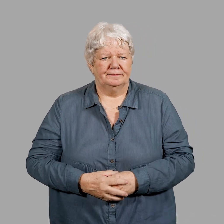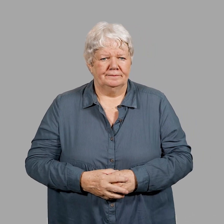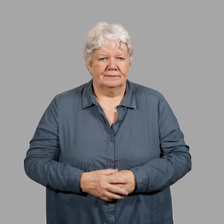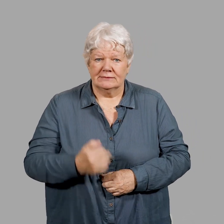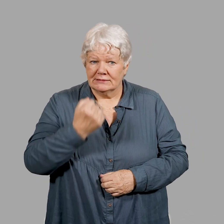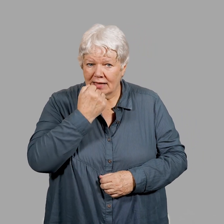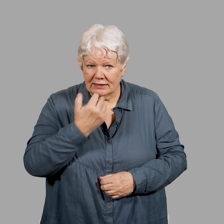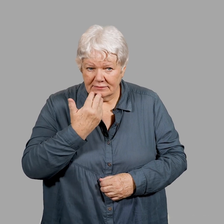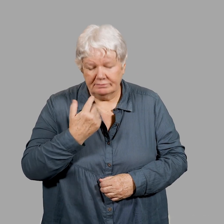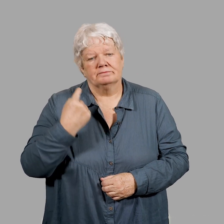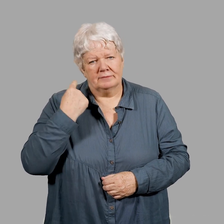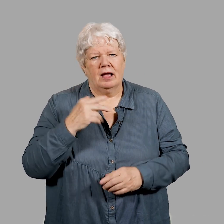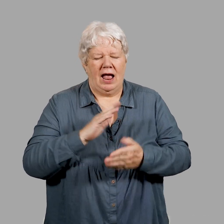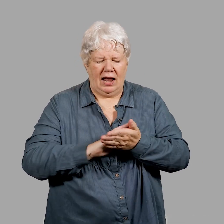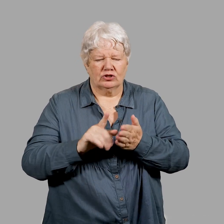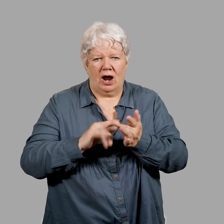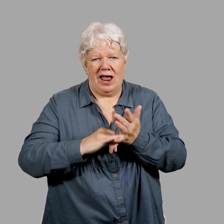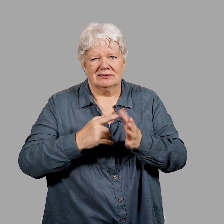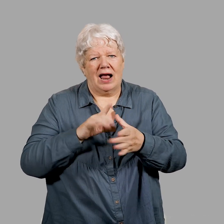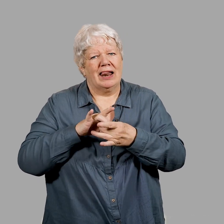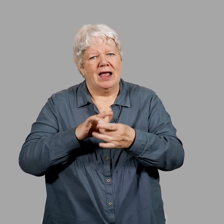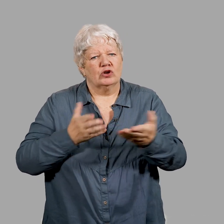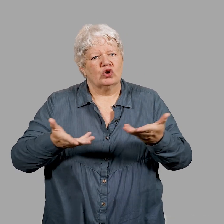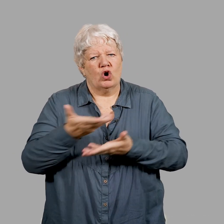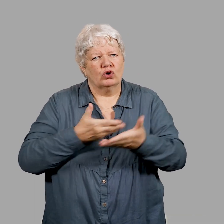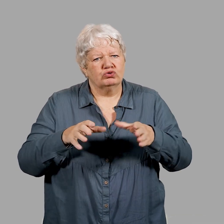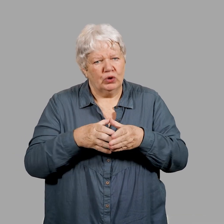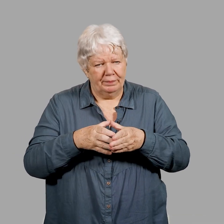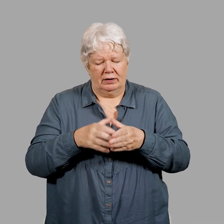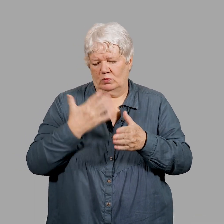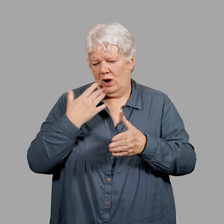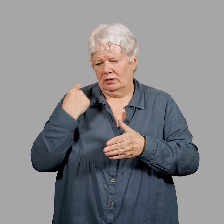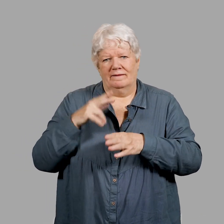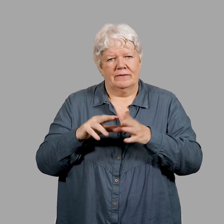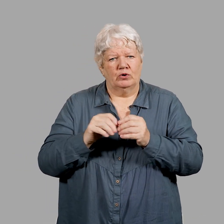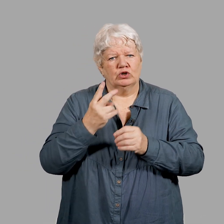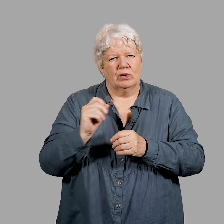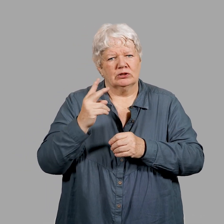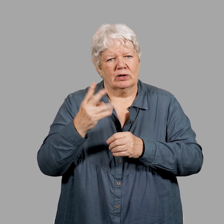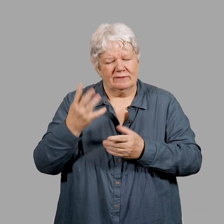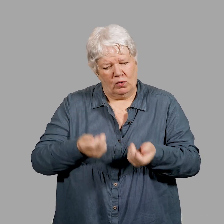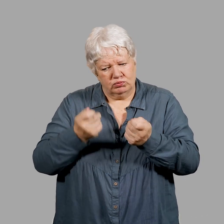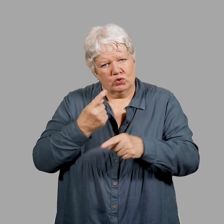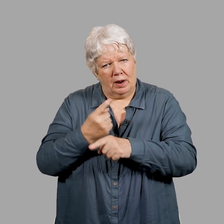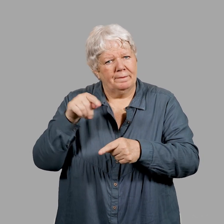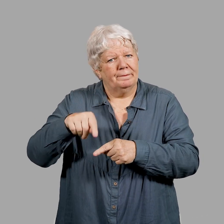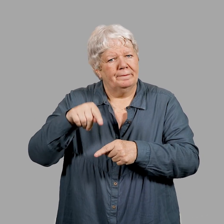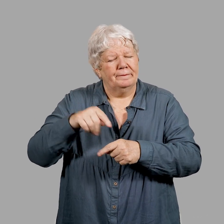Date: Raised at the HISA liaison group in February 2024.